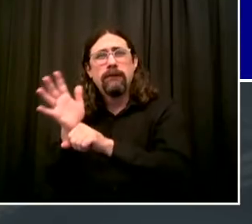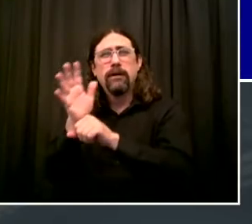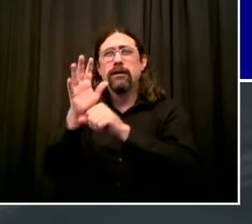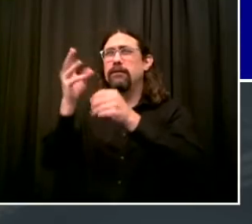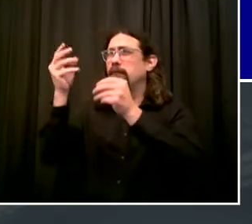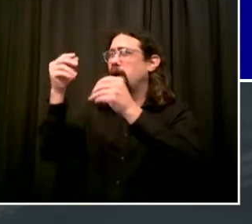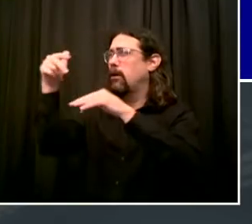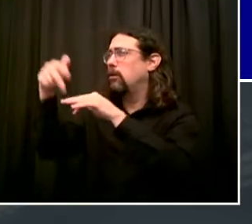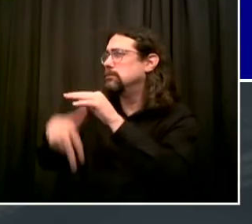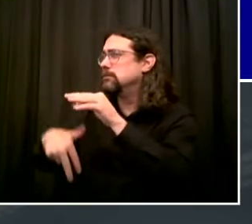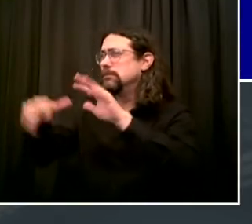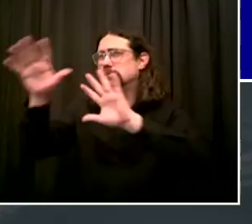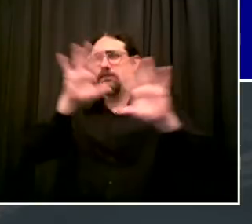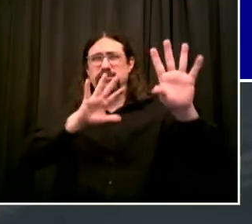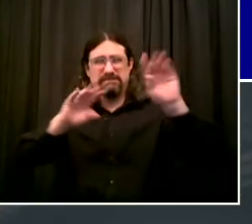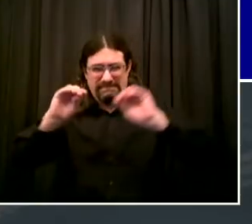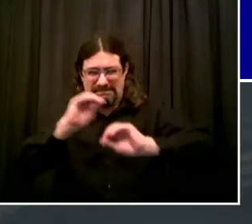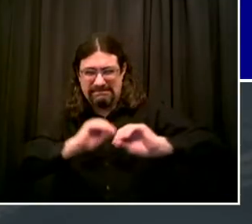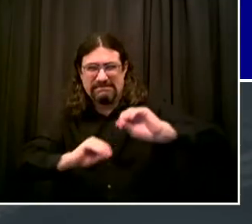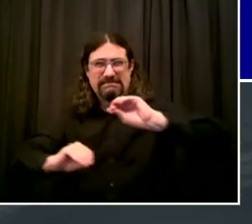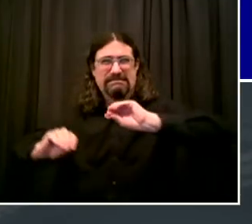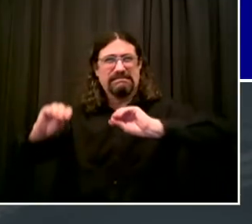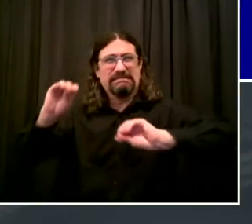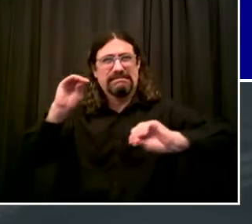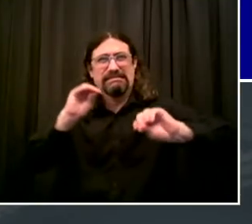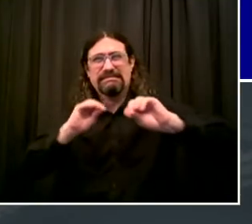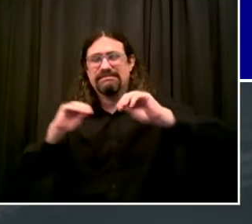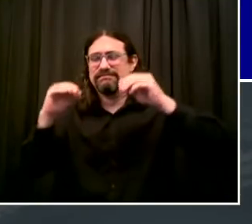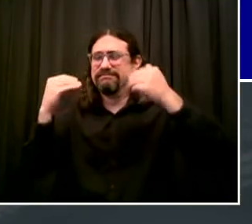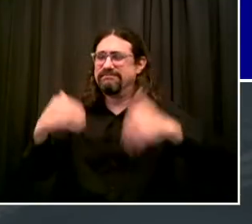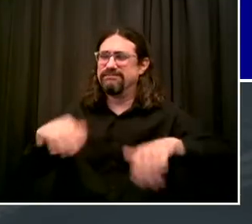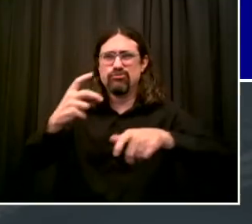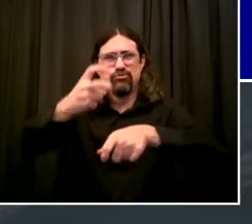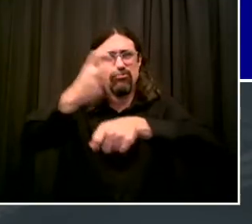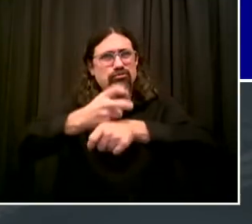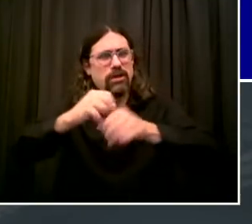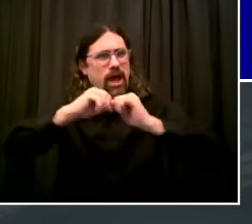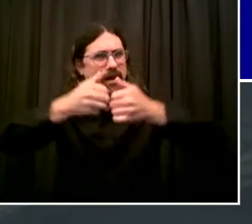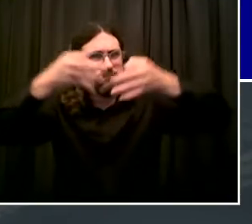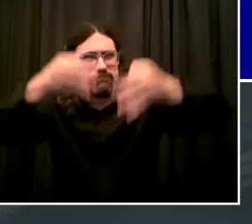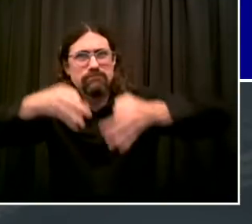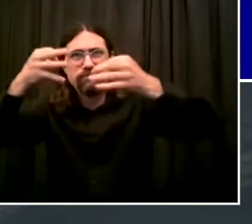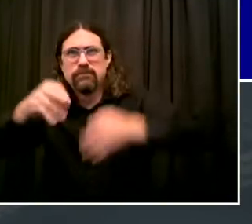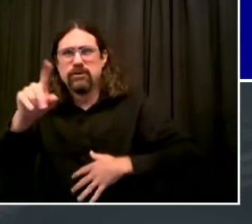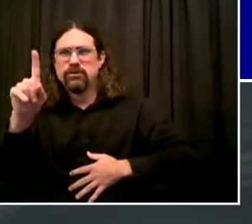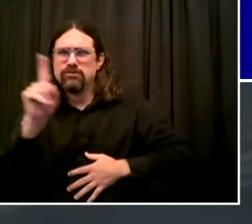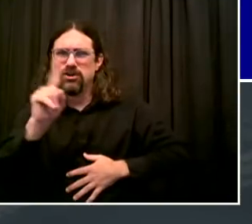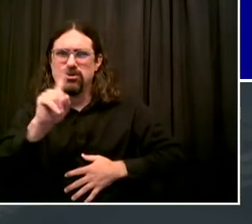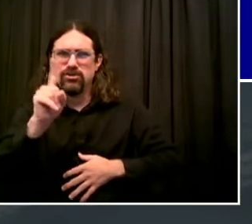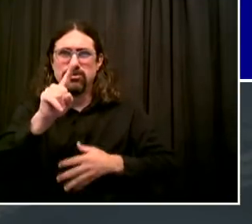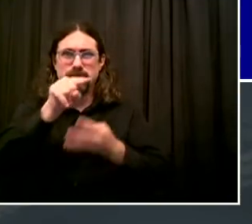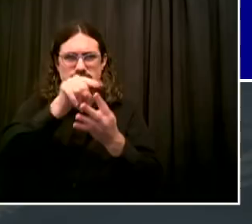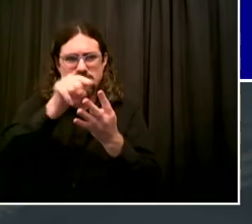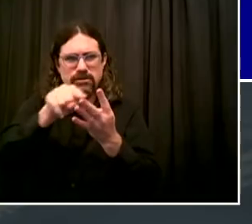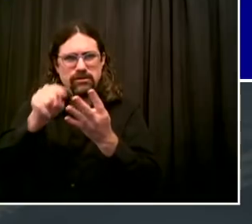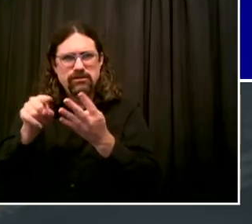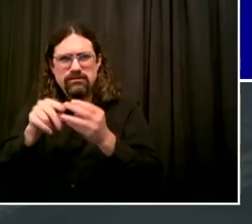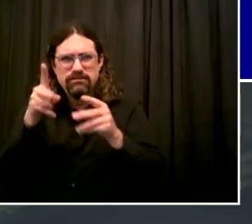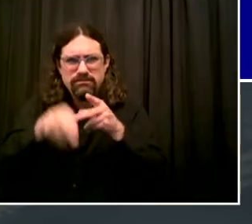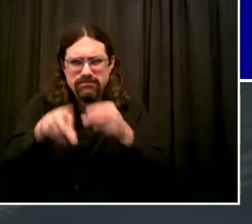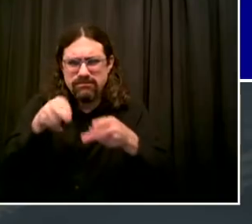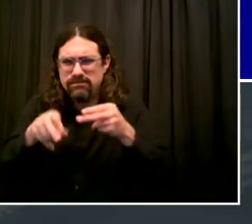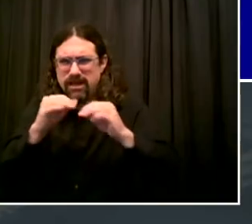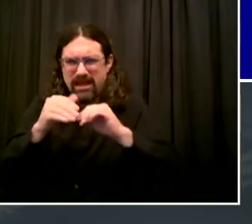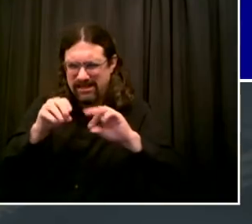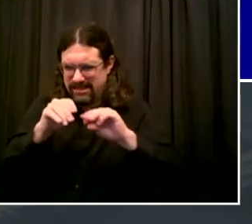WE HAVE IT ON A MASSIVE,